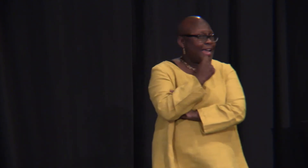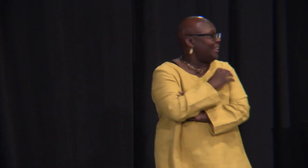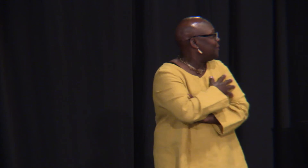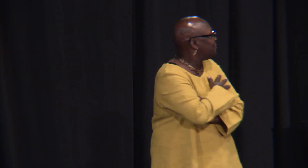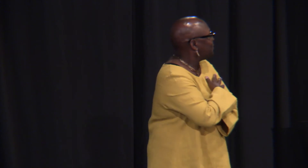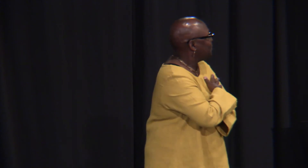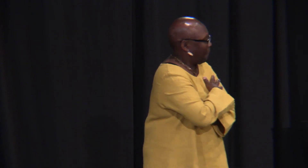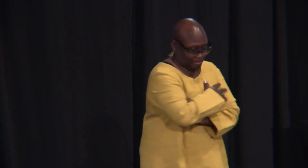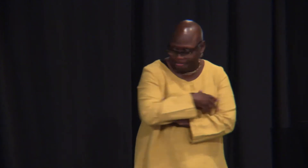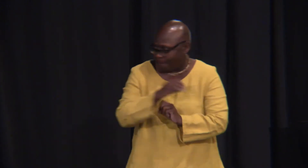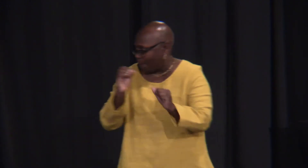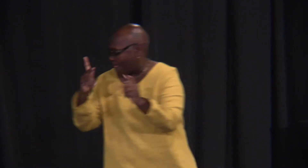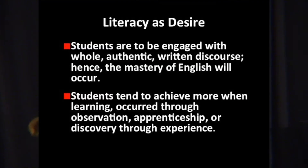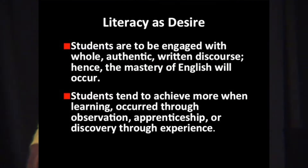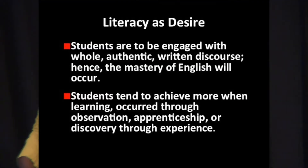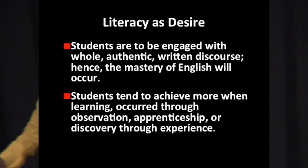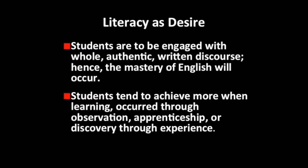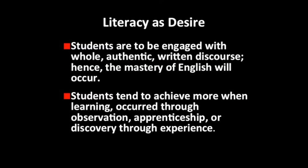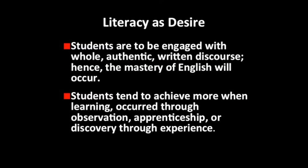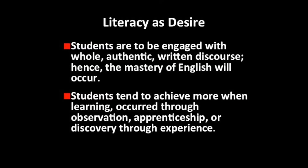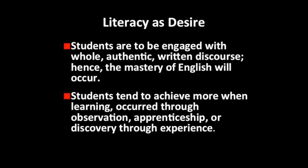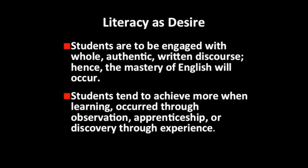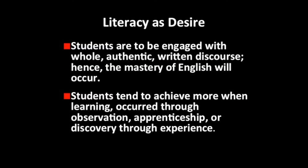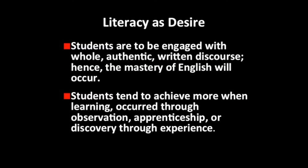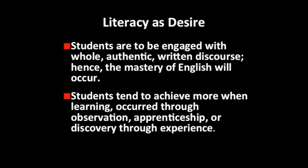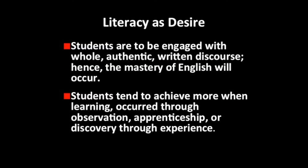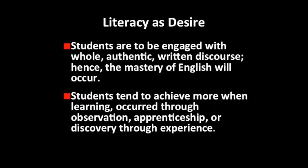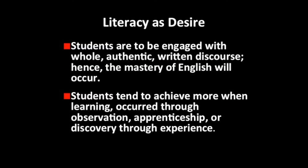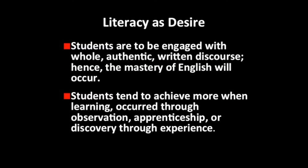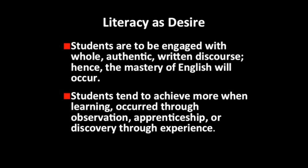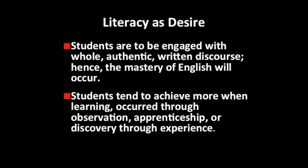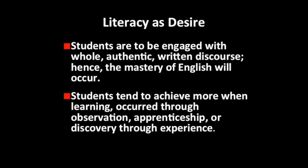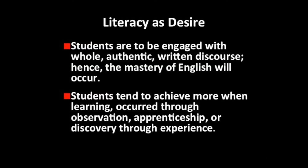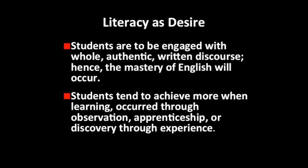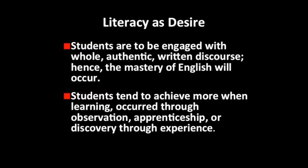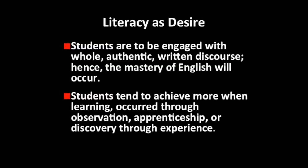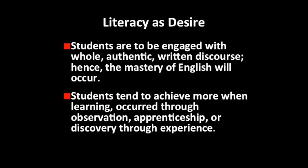teacher and earn praise. This makes teachers happy and they feel